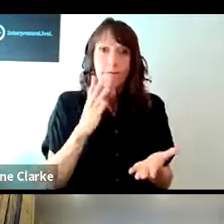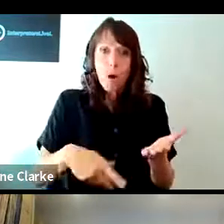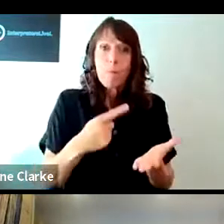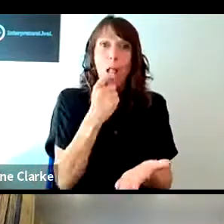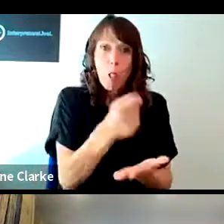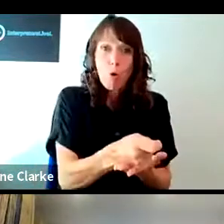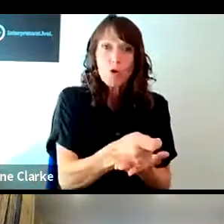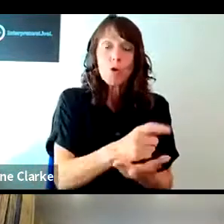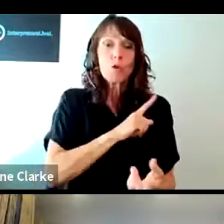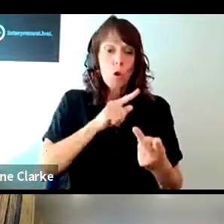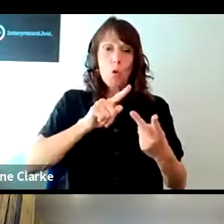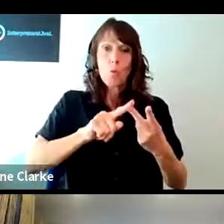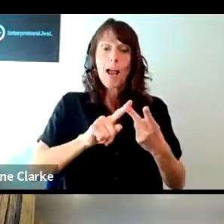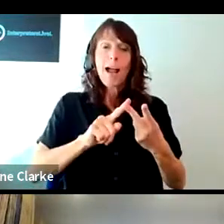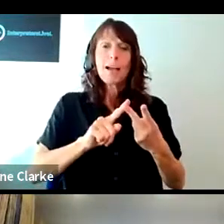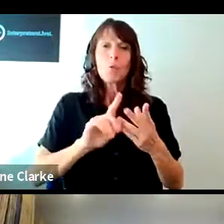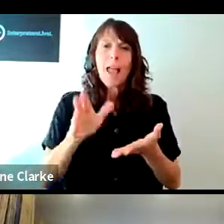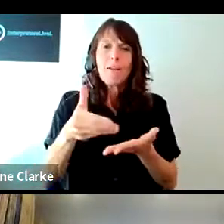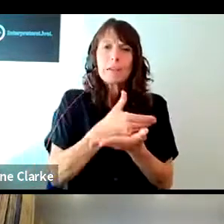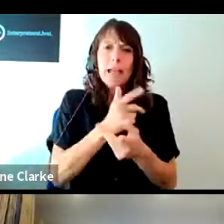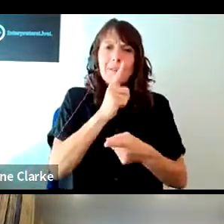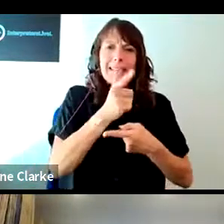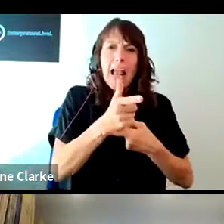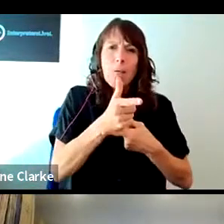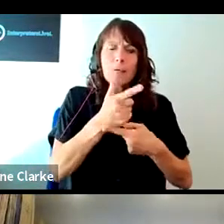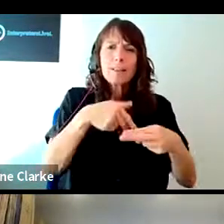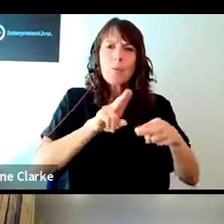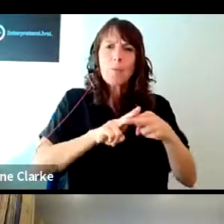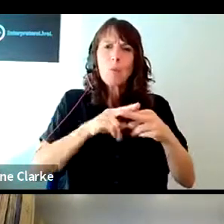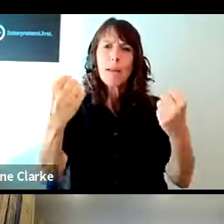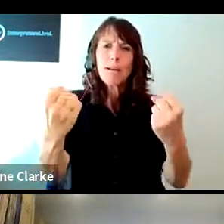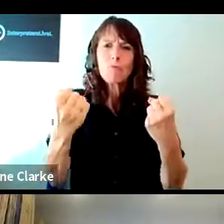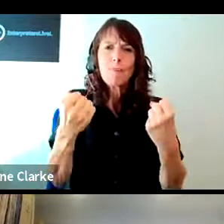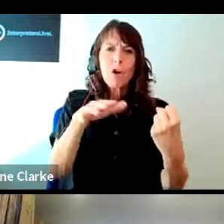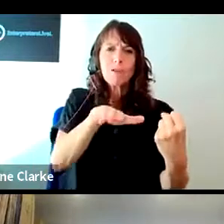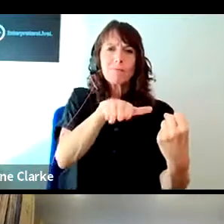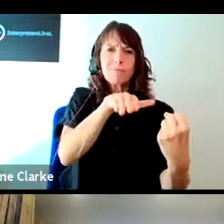you think we have safety cameras when we back up so we don't accidentally back over our children?